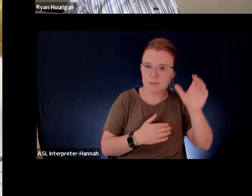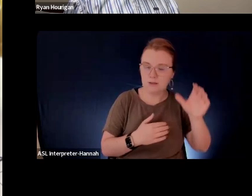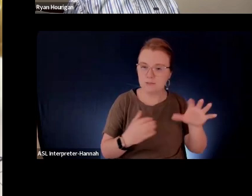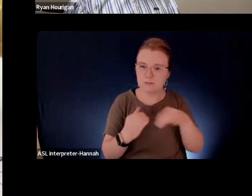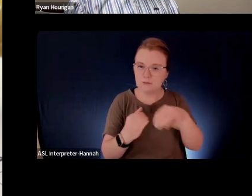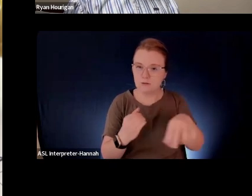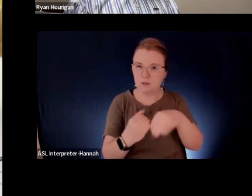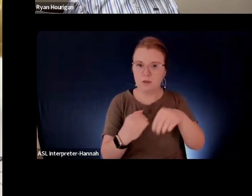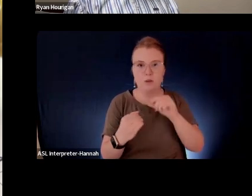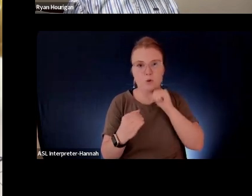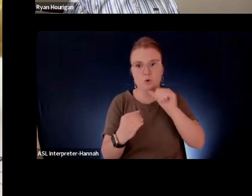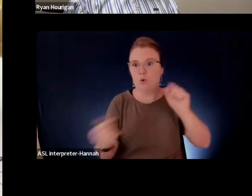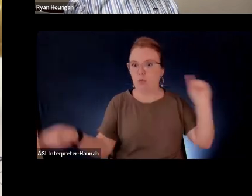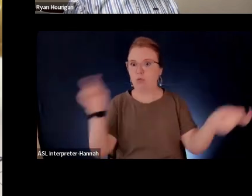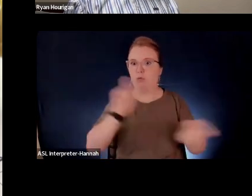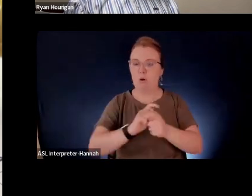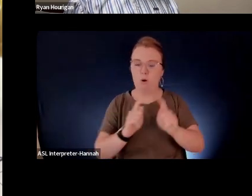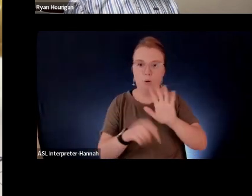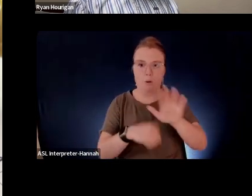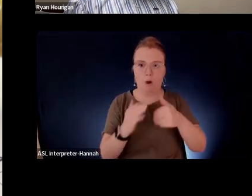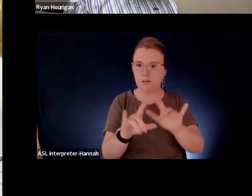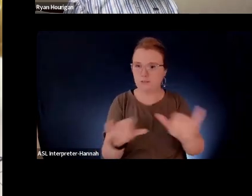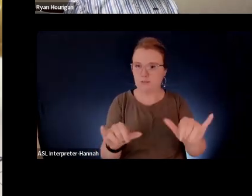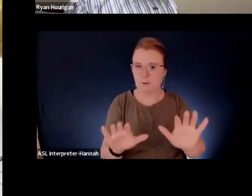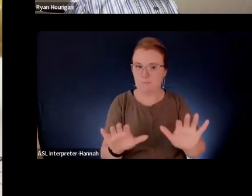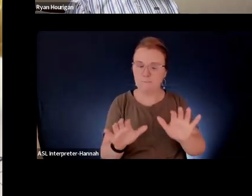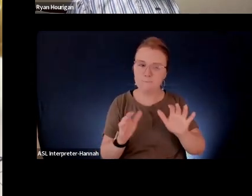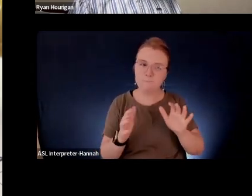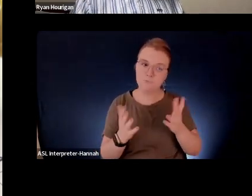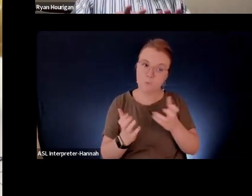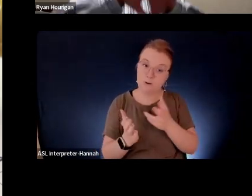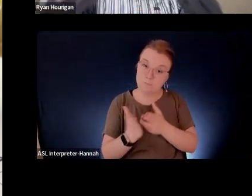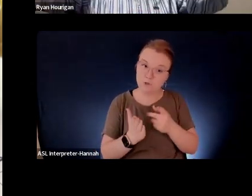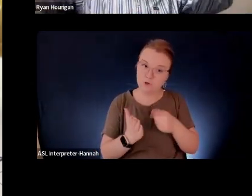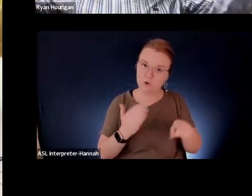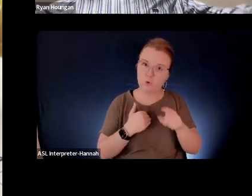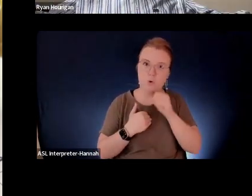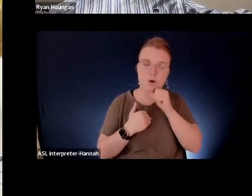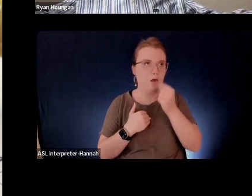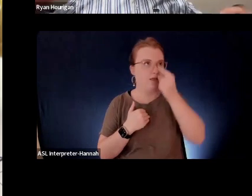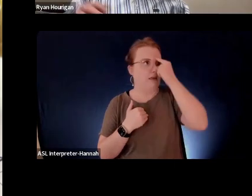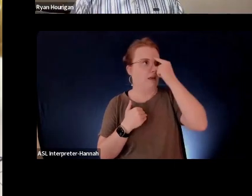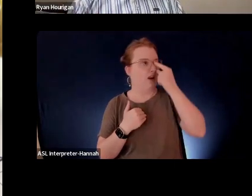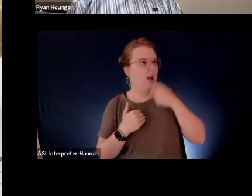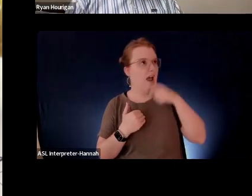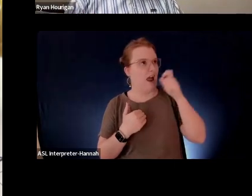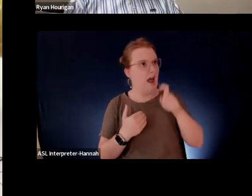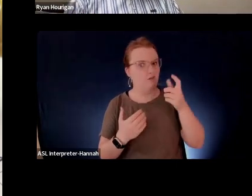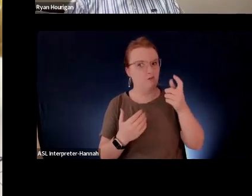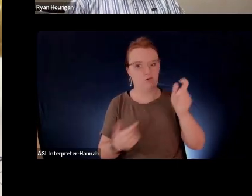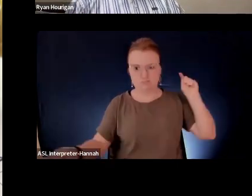So, I just wanted to make sure you weren't thinking that you had to lay a blanket over your curriculum.